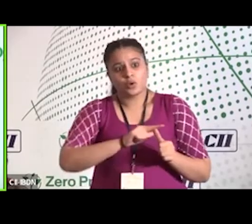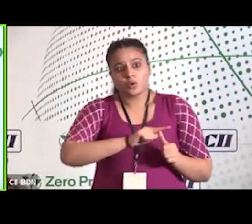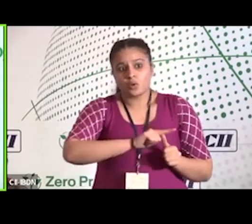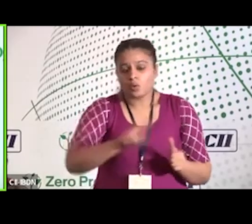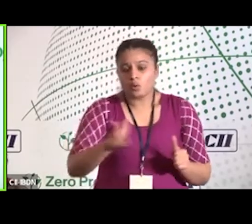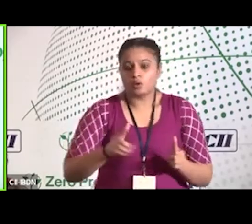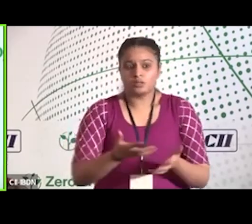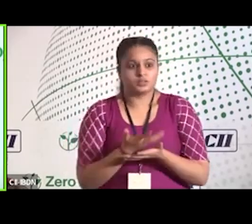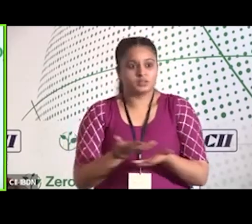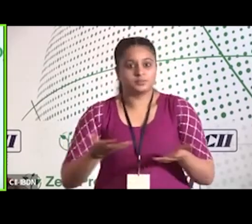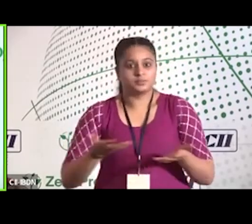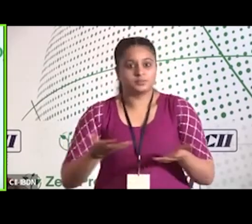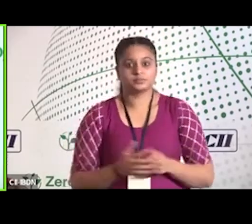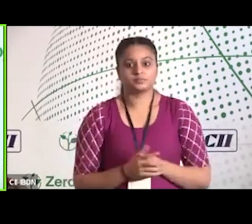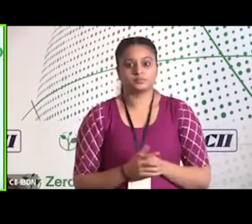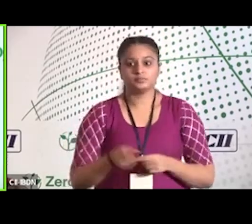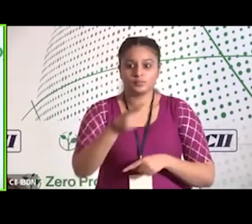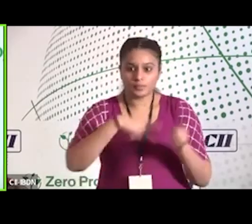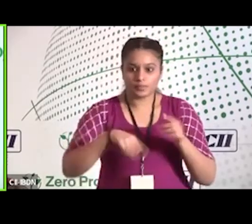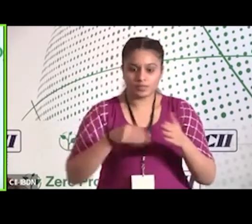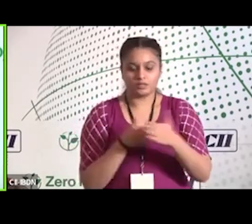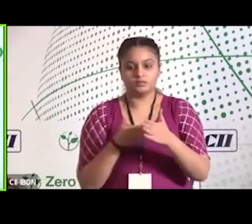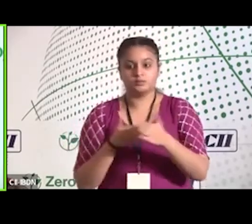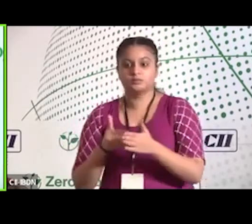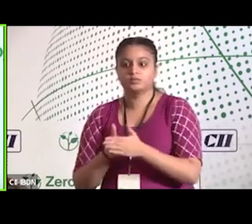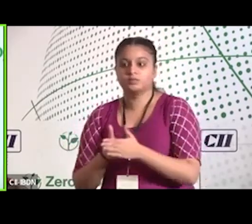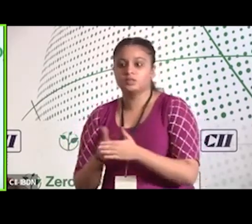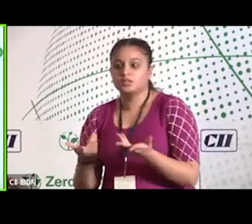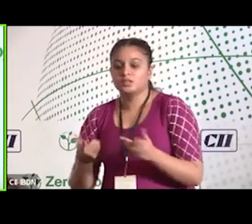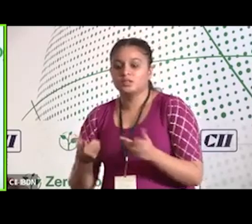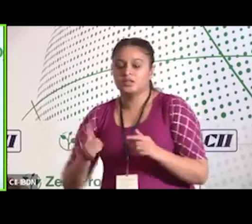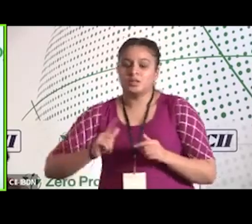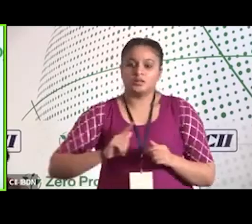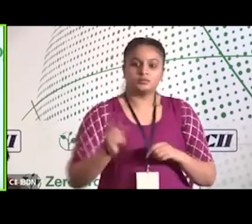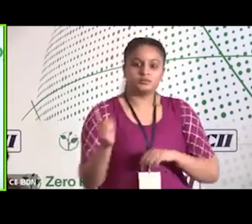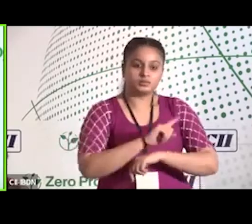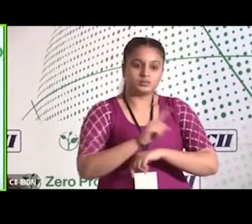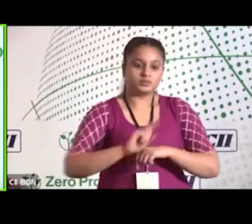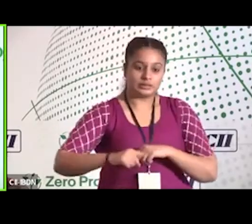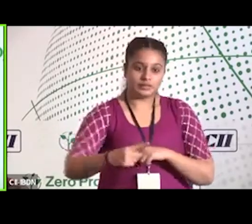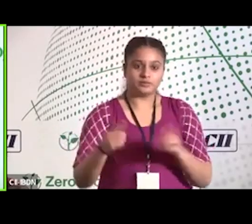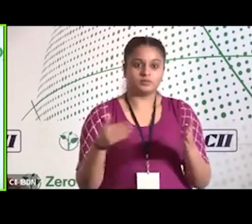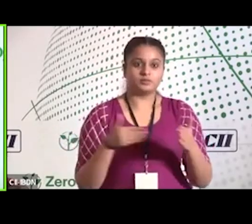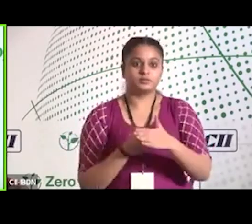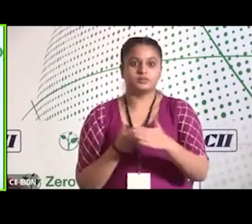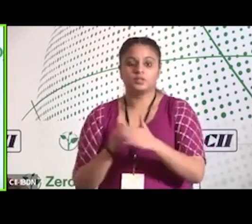So all of these things are challenges and everyday challenges for them.